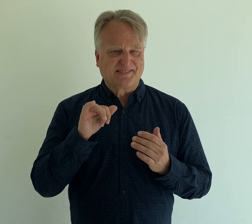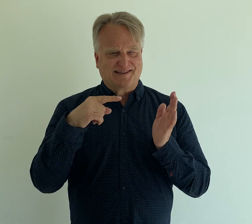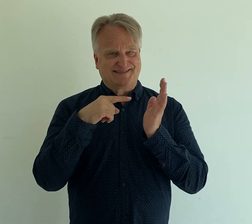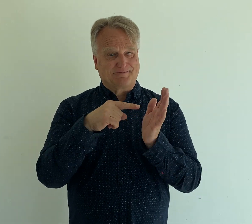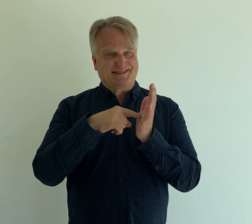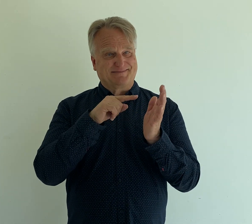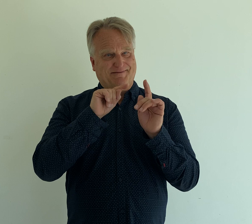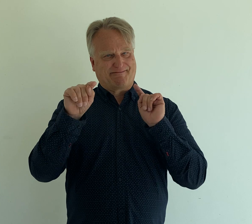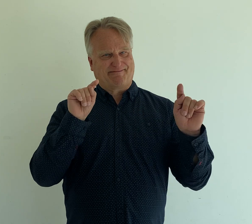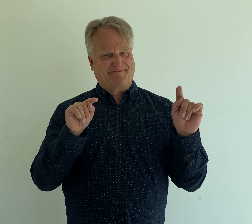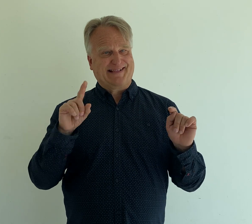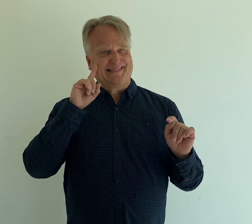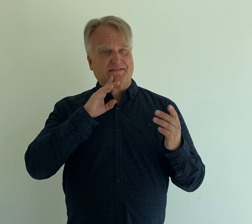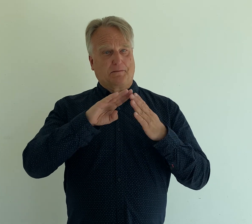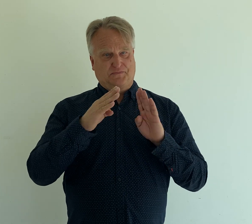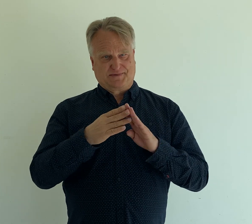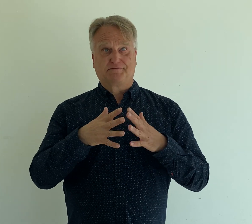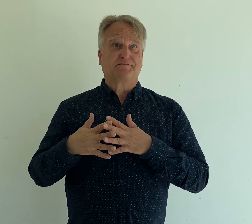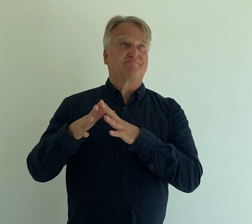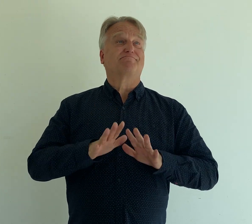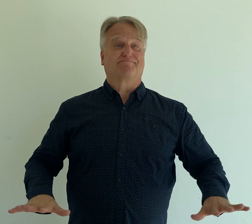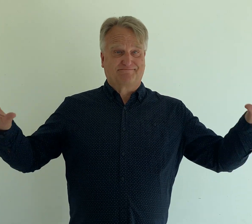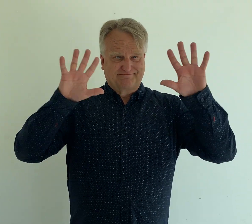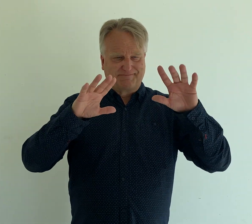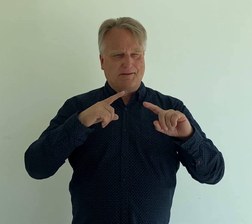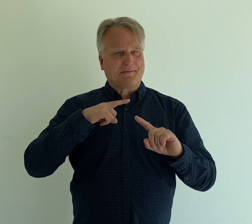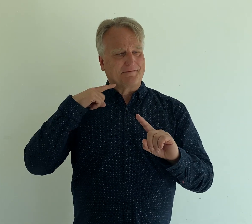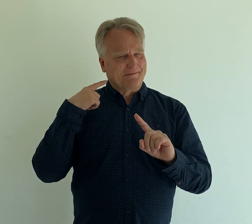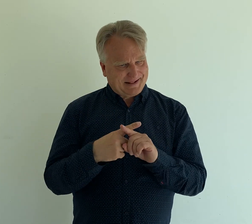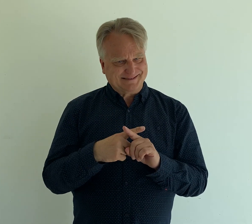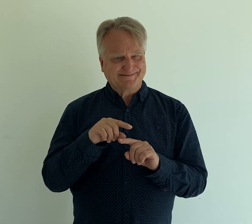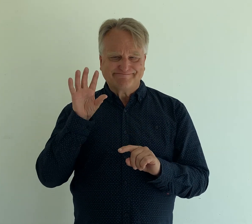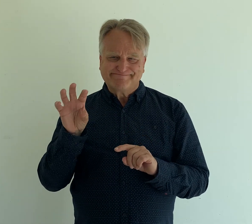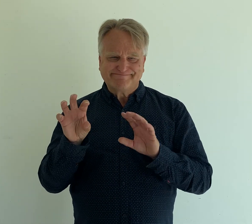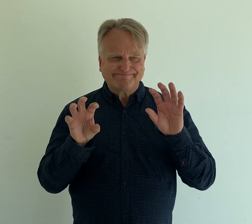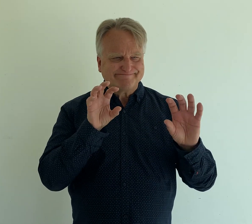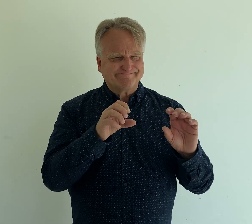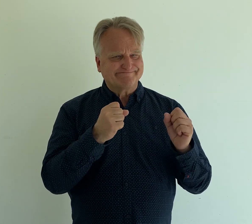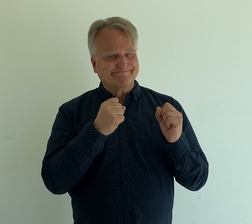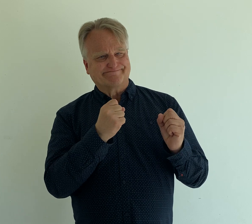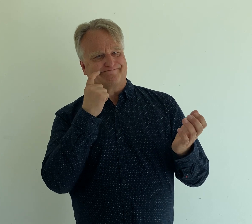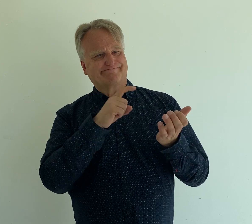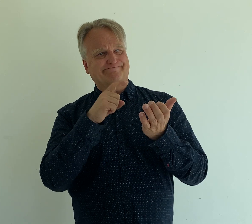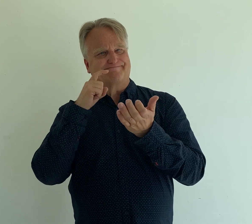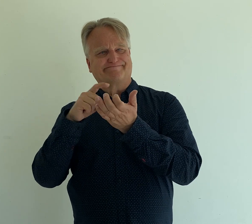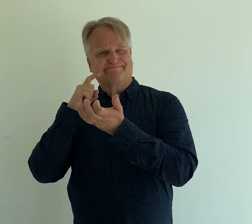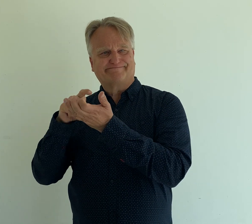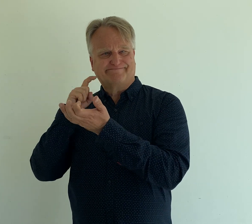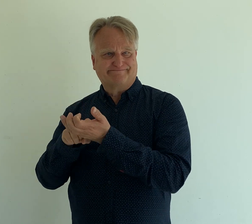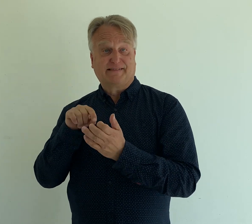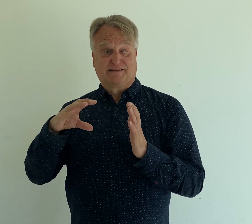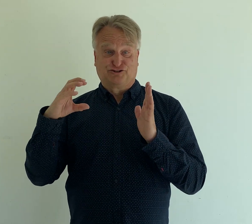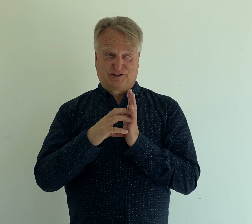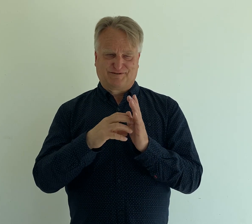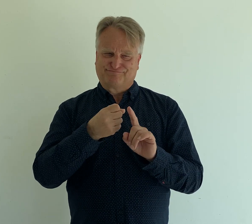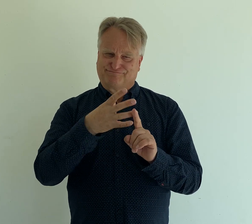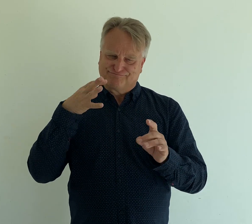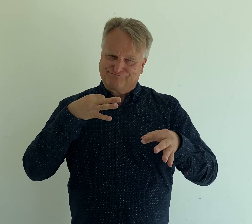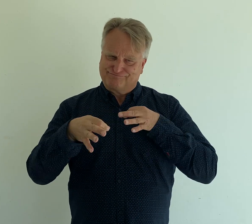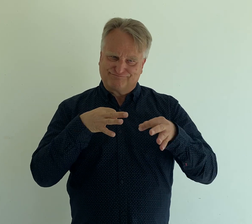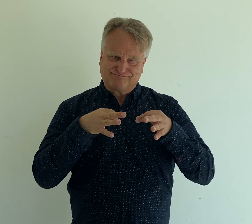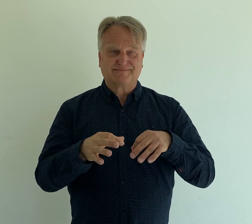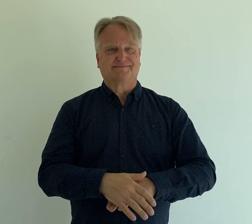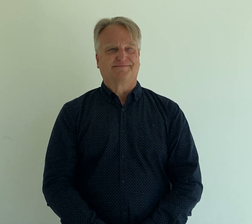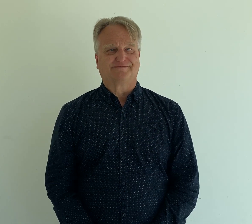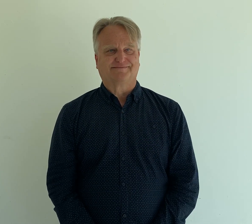Those are just a few examples of all the vibrant Deaf communities that exist in the United States, contributing to the vitality of the overall Deaf community.